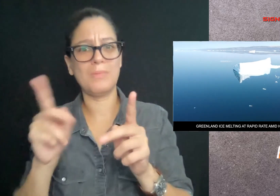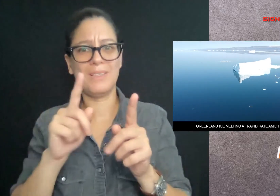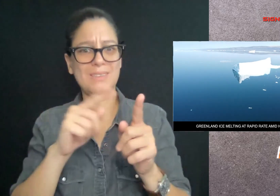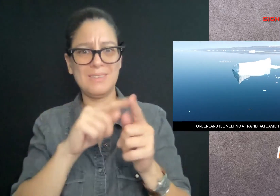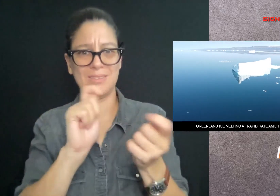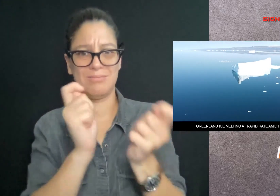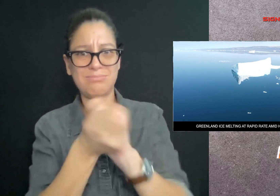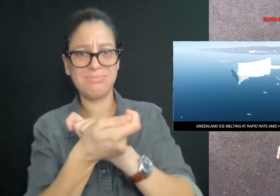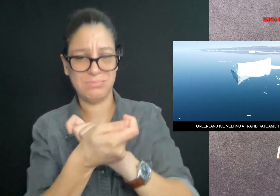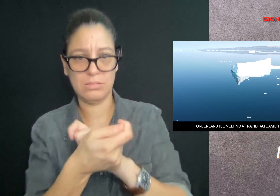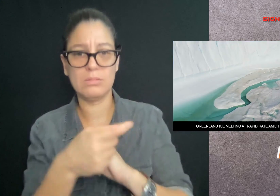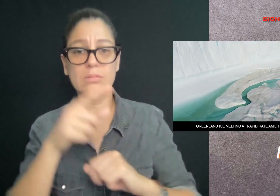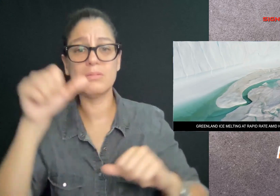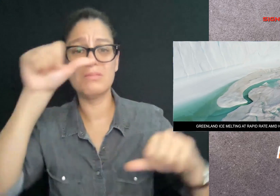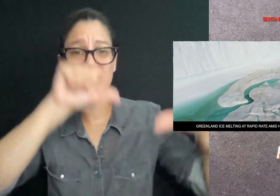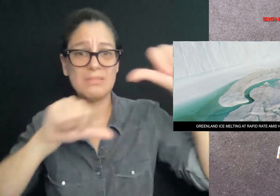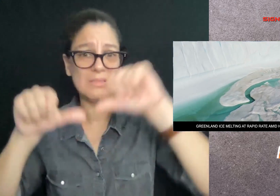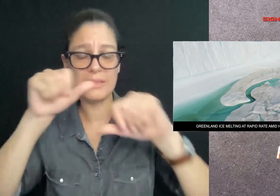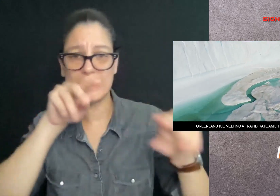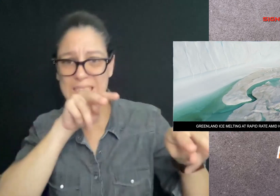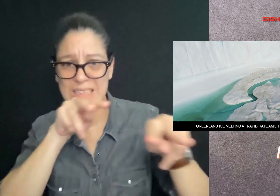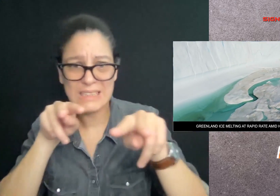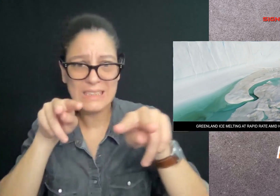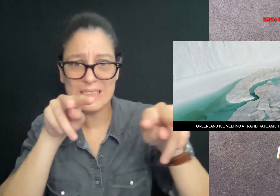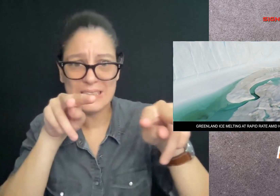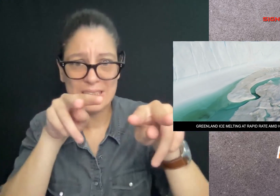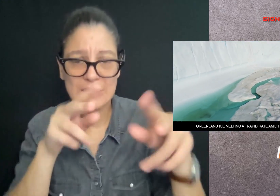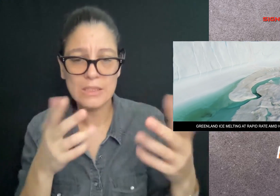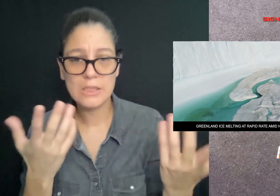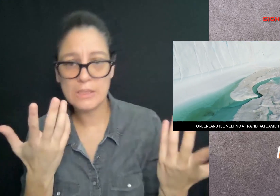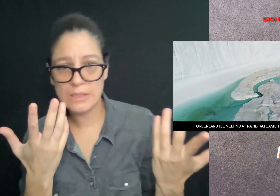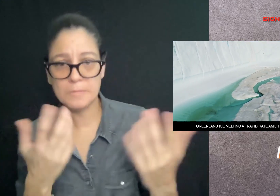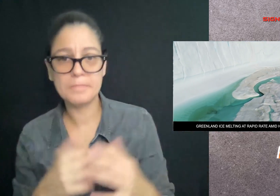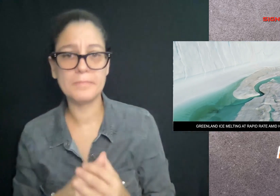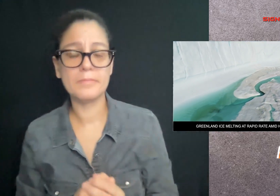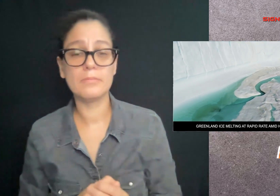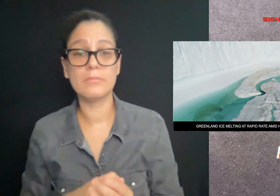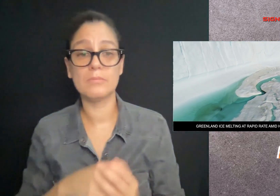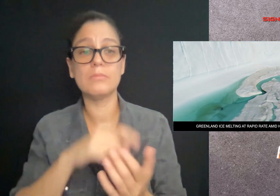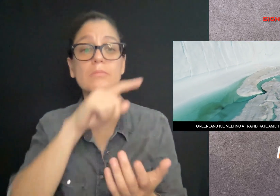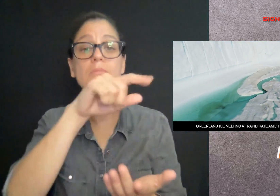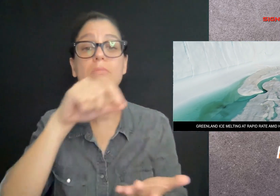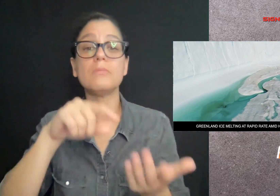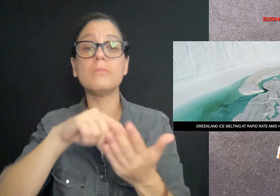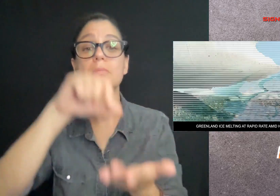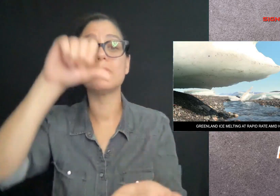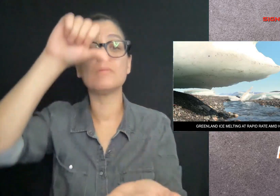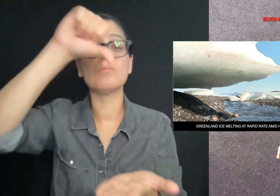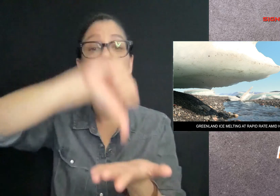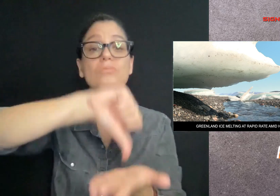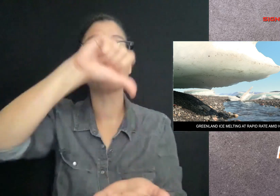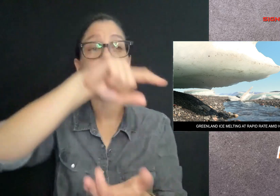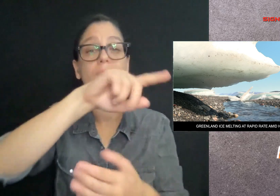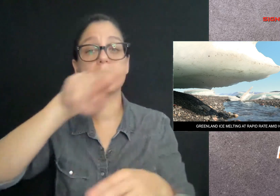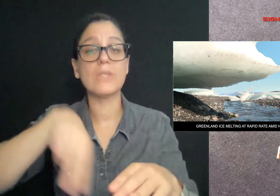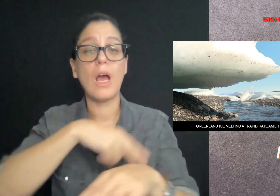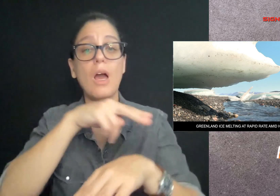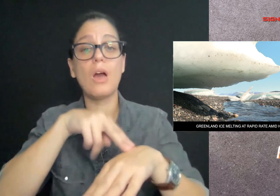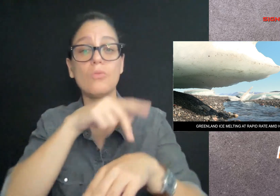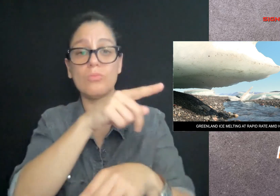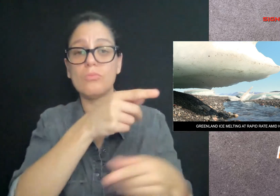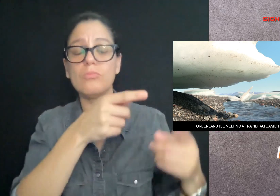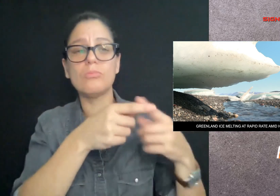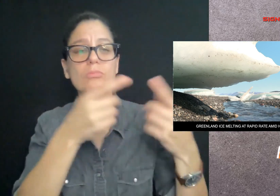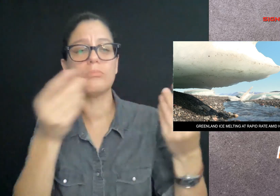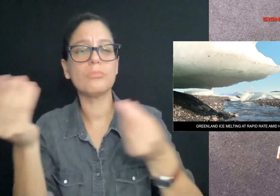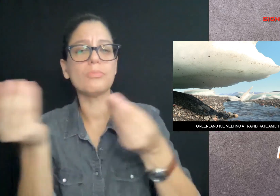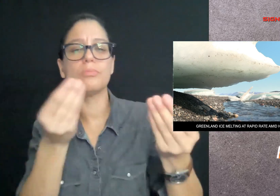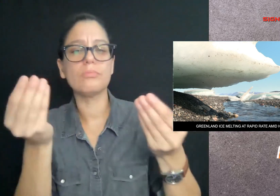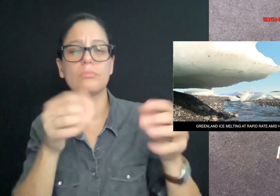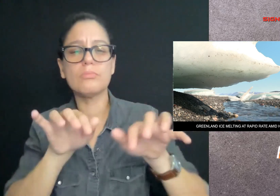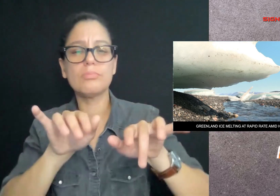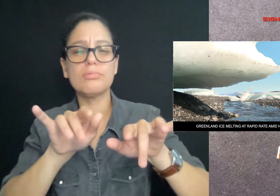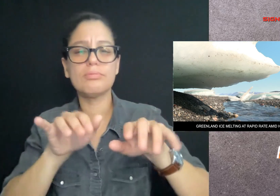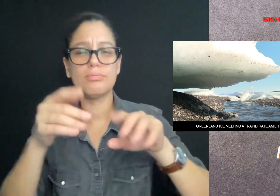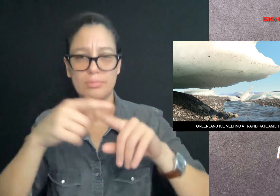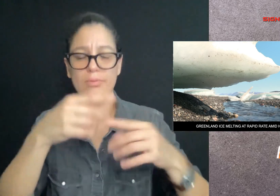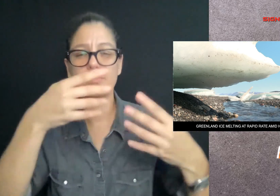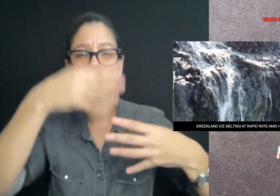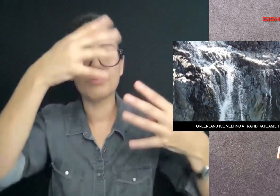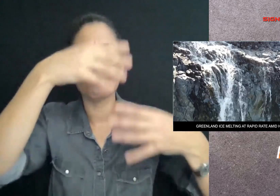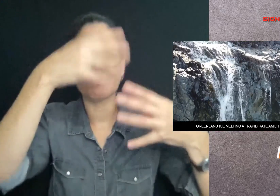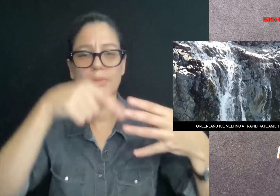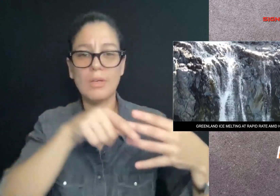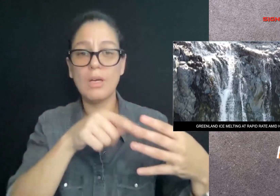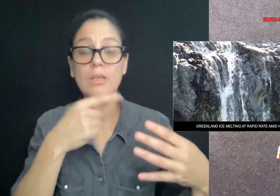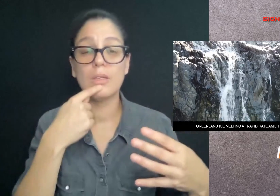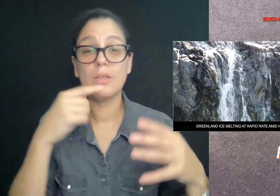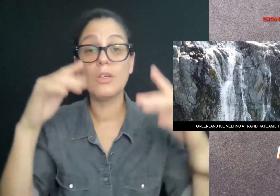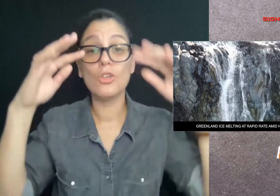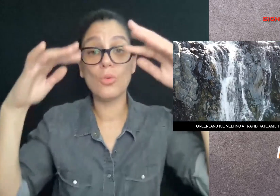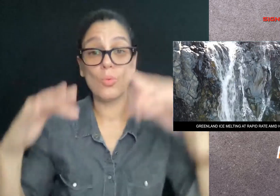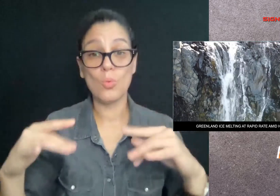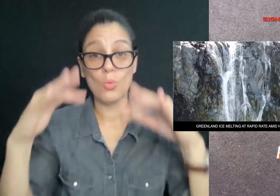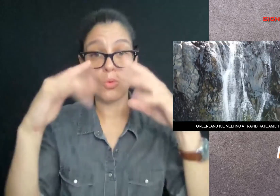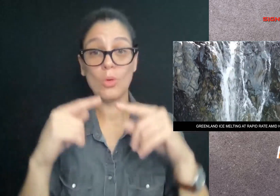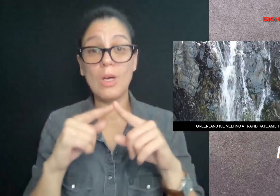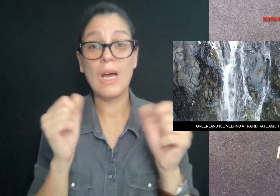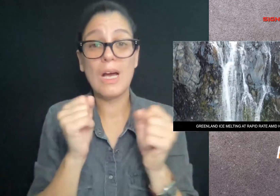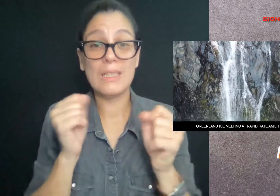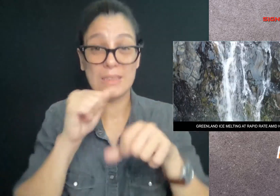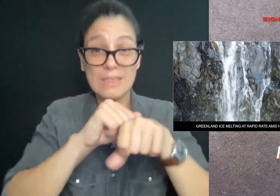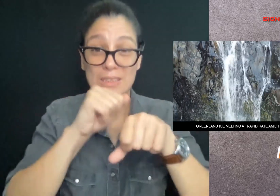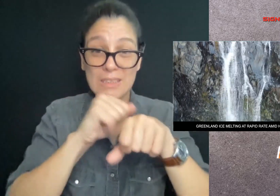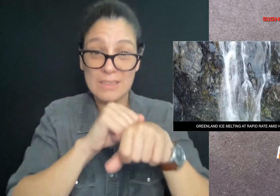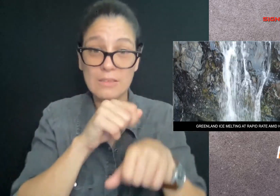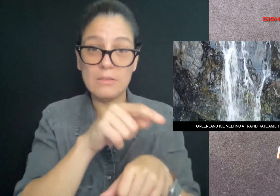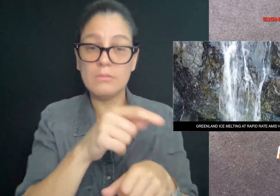temperatures and sciences are concerned